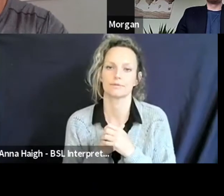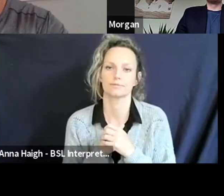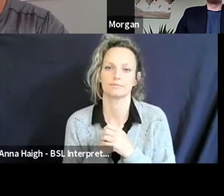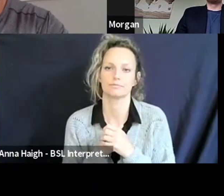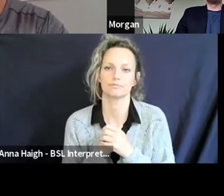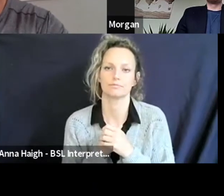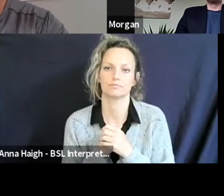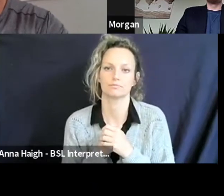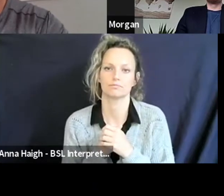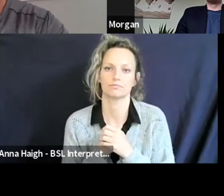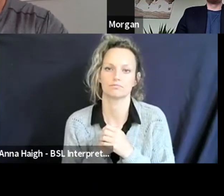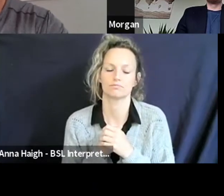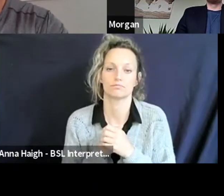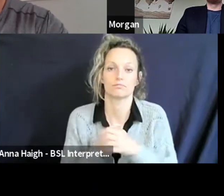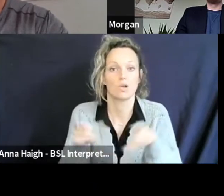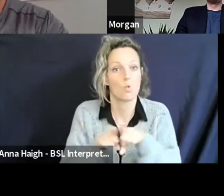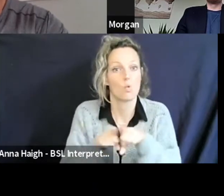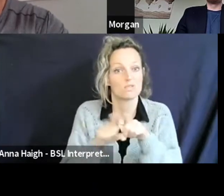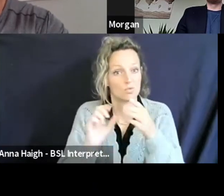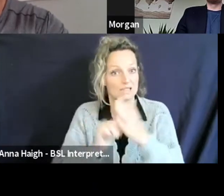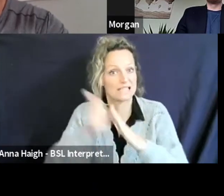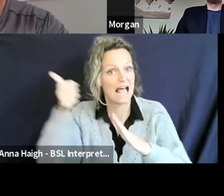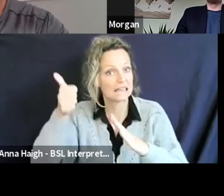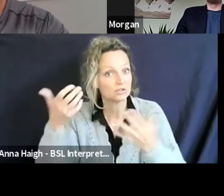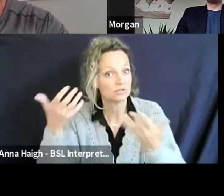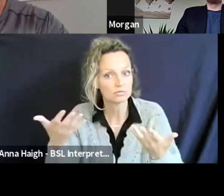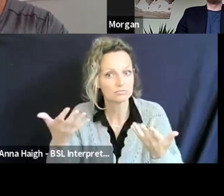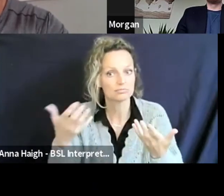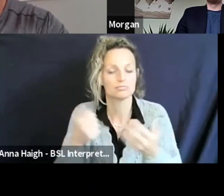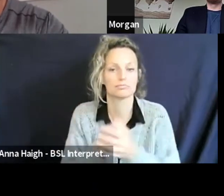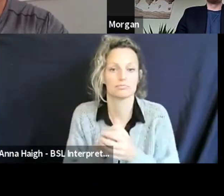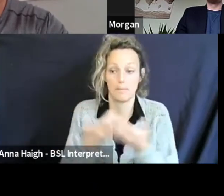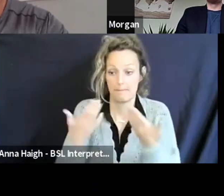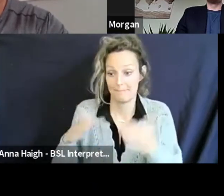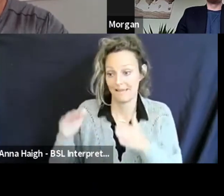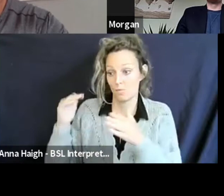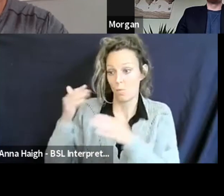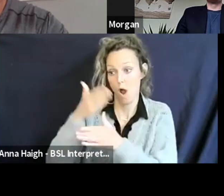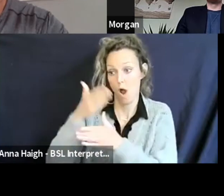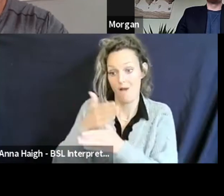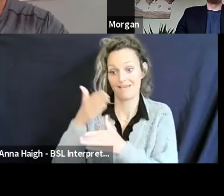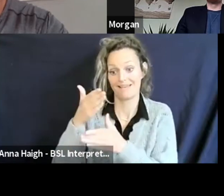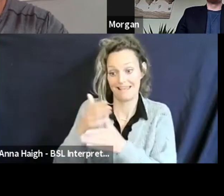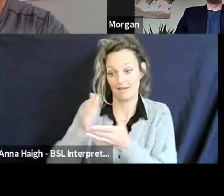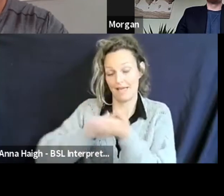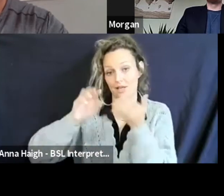So the organisation and the workforce we have and having that experiential insight is really important to us as well.